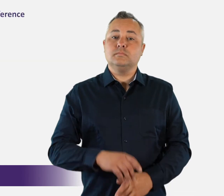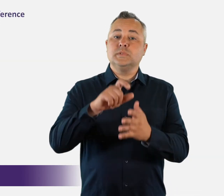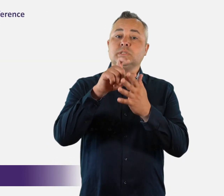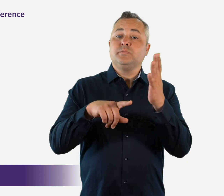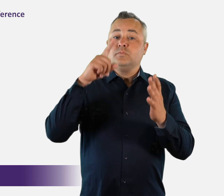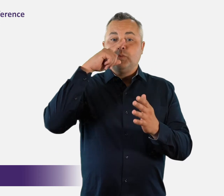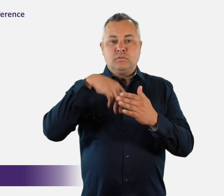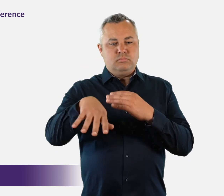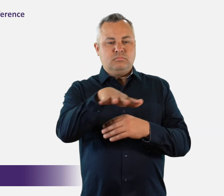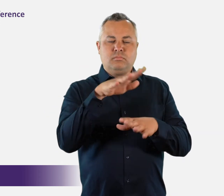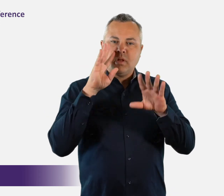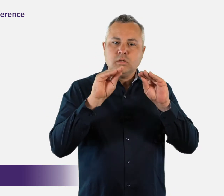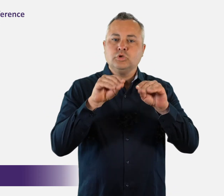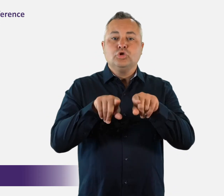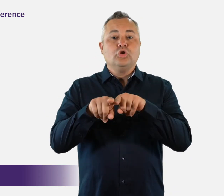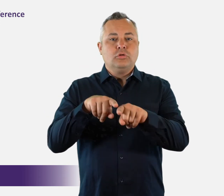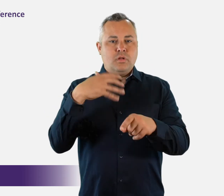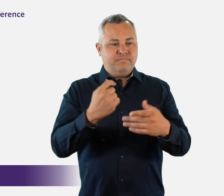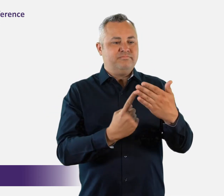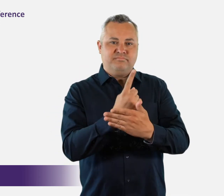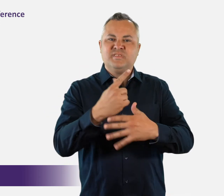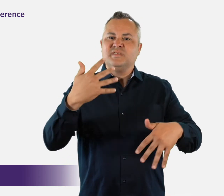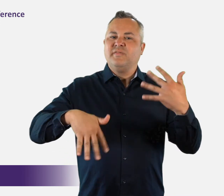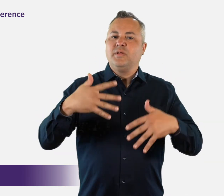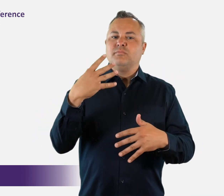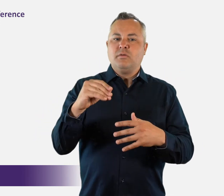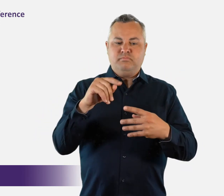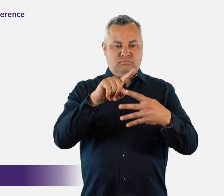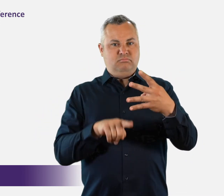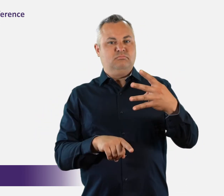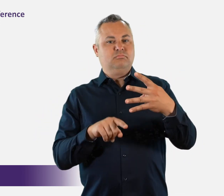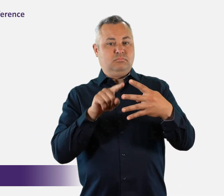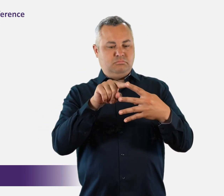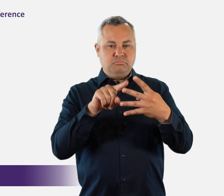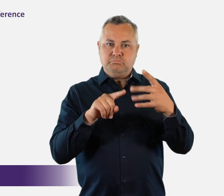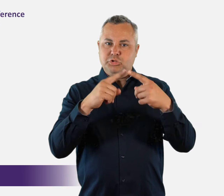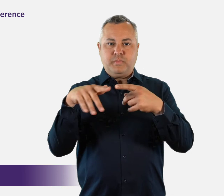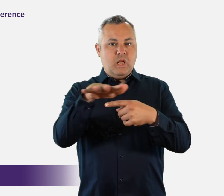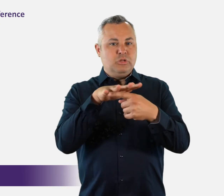People with disability may be subject to many forms of violence, abuse, neglect and exploitation -